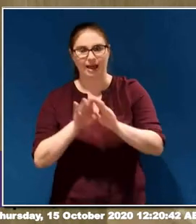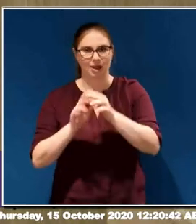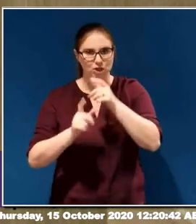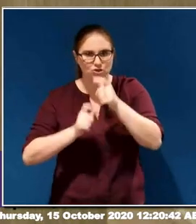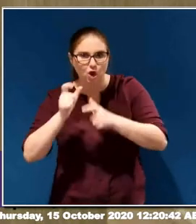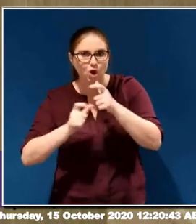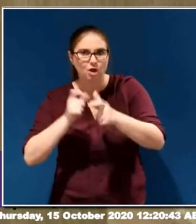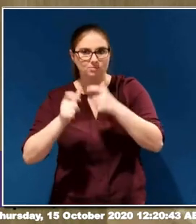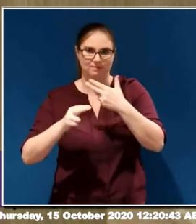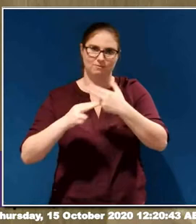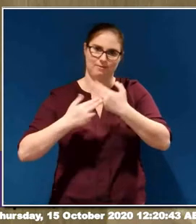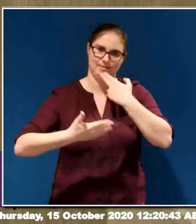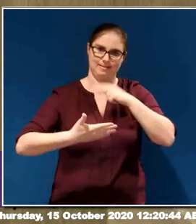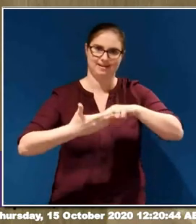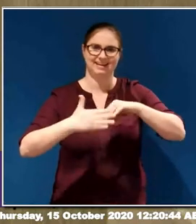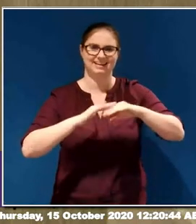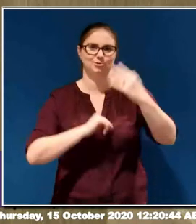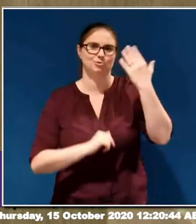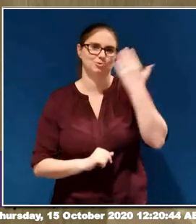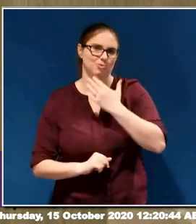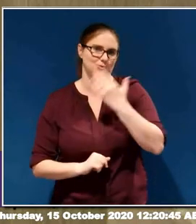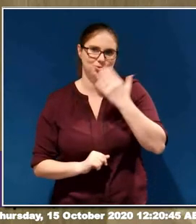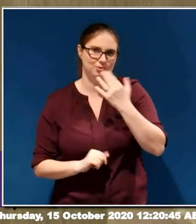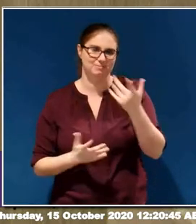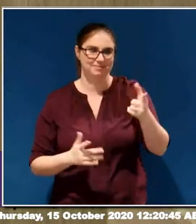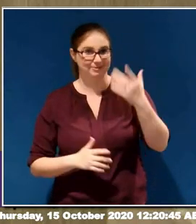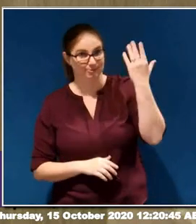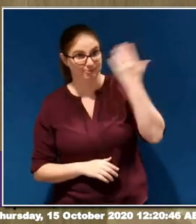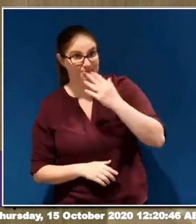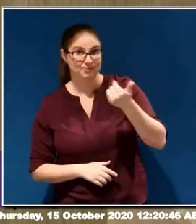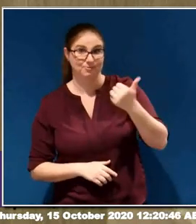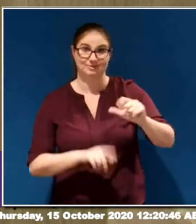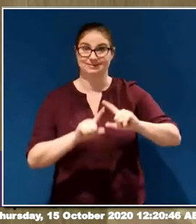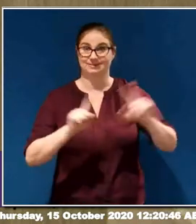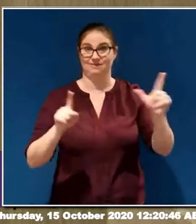So schools may use different terminology but for the same process. Right.